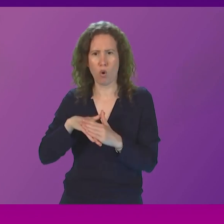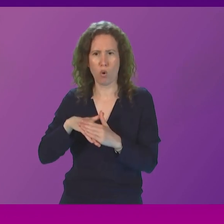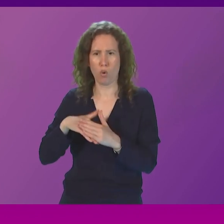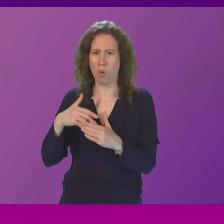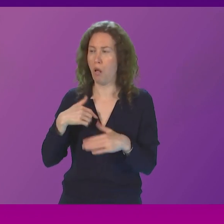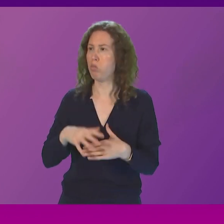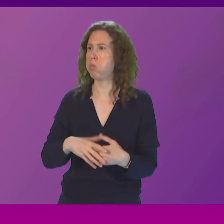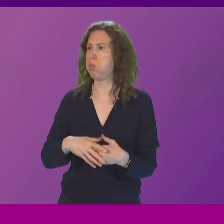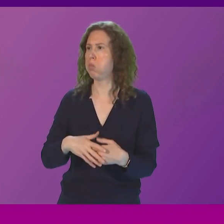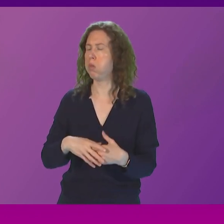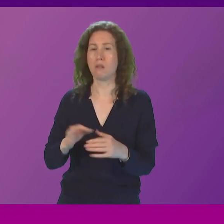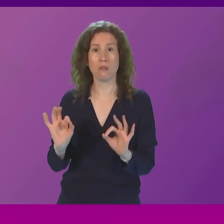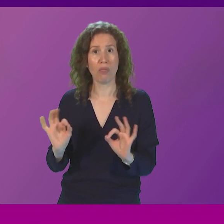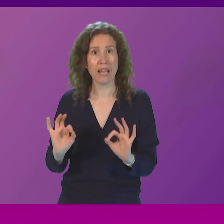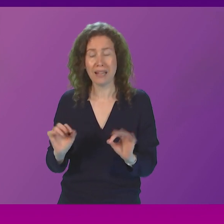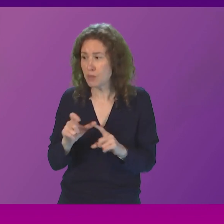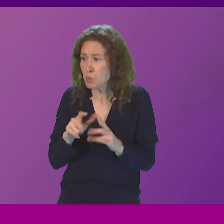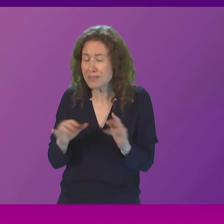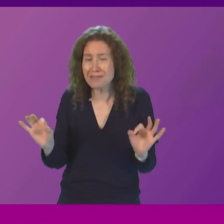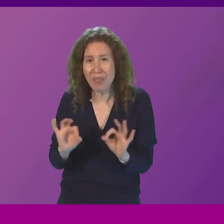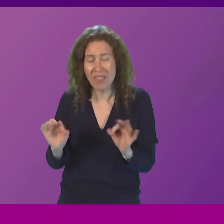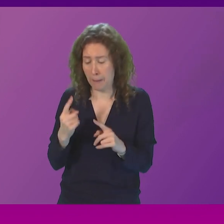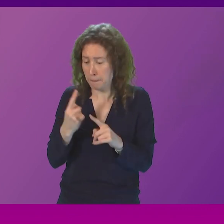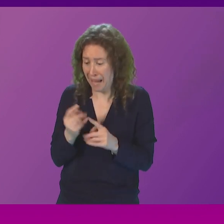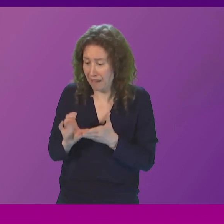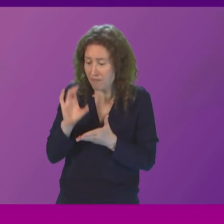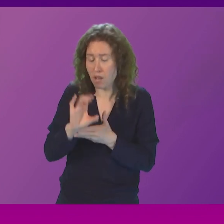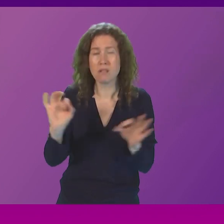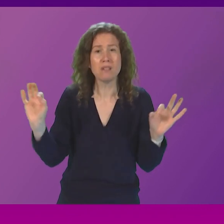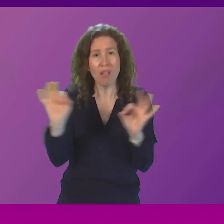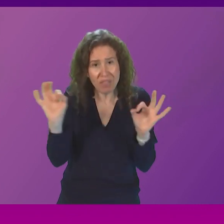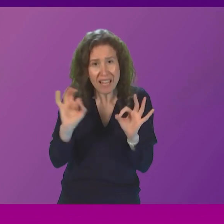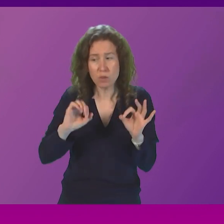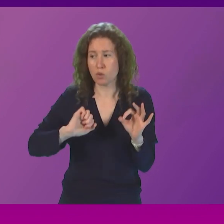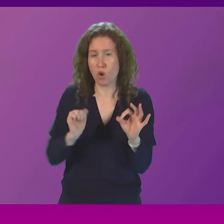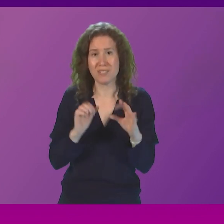There is not a single penny of funding towards the Scottish cluster— Members!